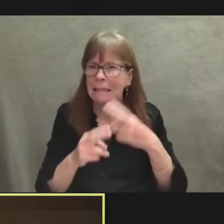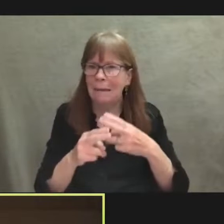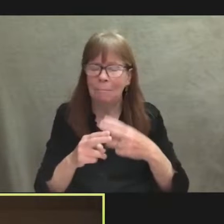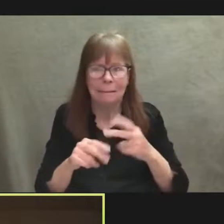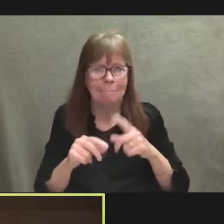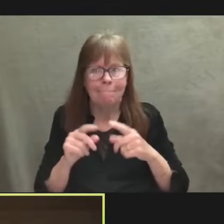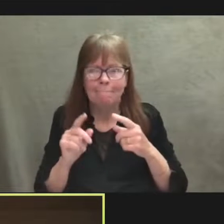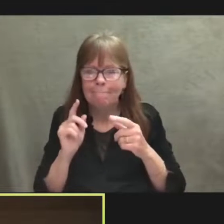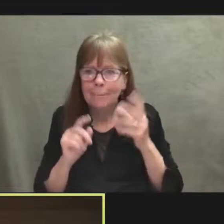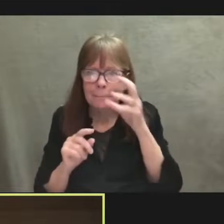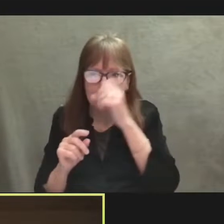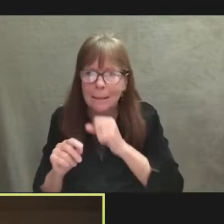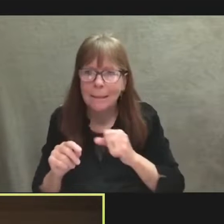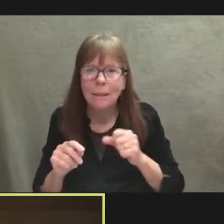saw the image of, and [indiscernible]